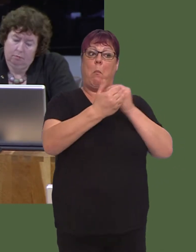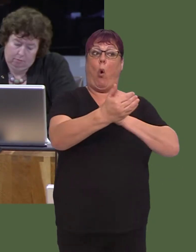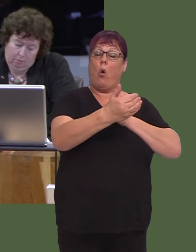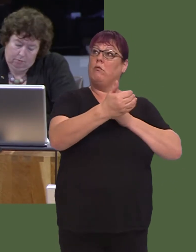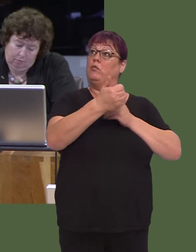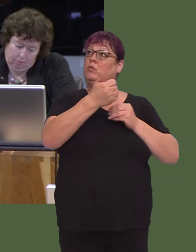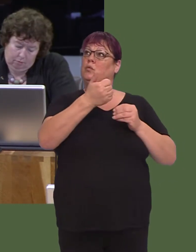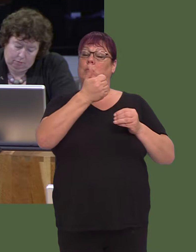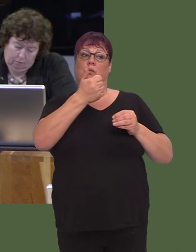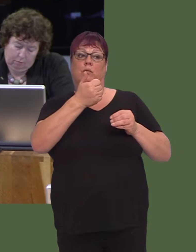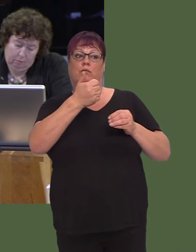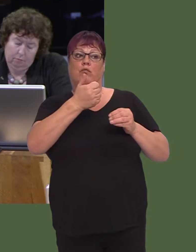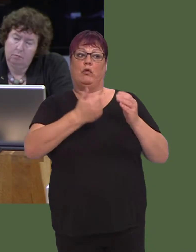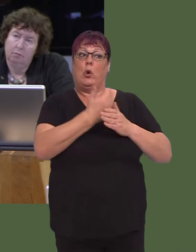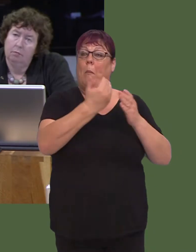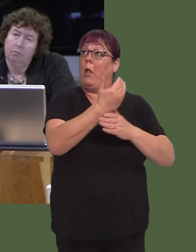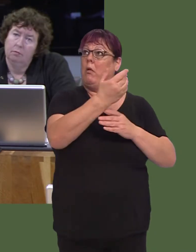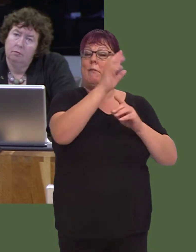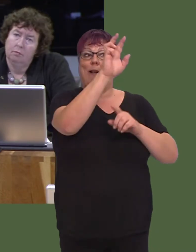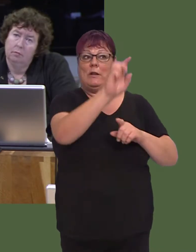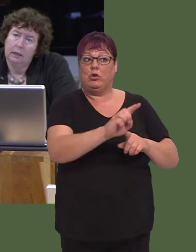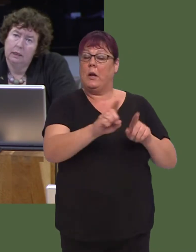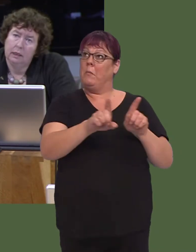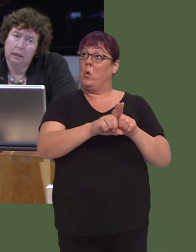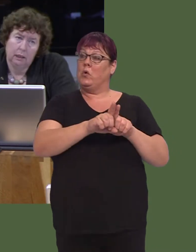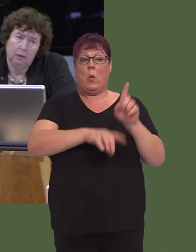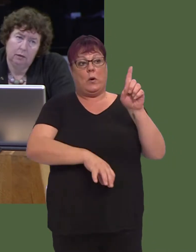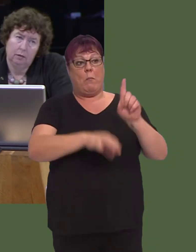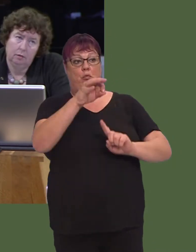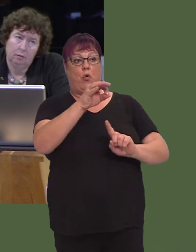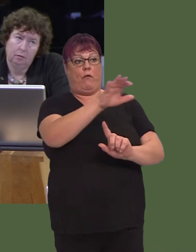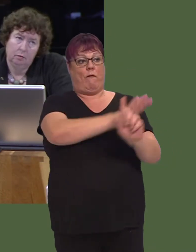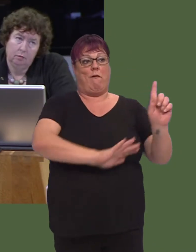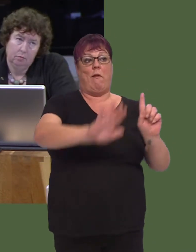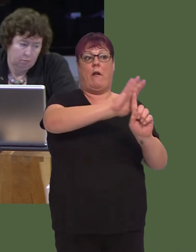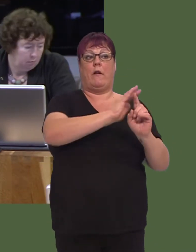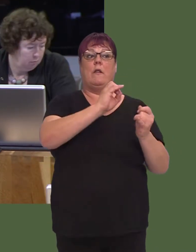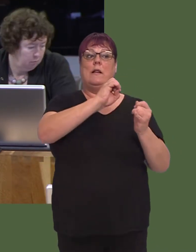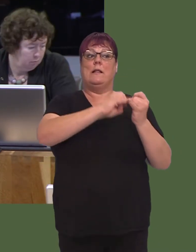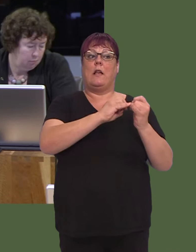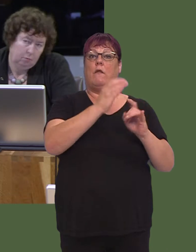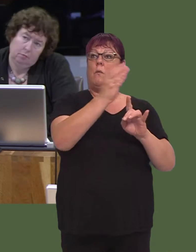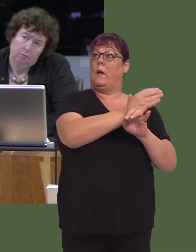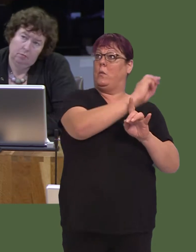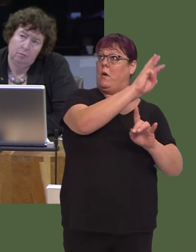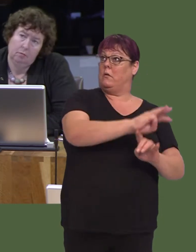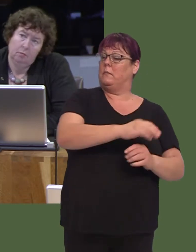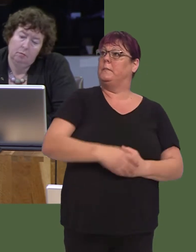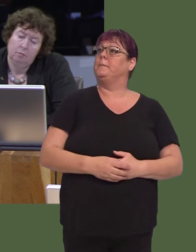renewable energy generation, but also to provide a much needed boost to the economy of the whole of south-west Wales.